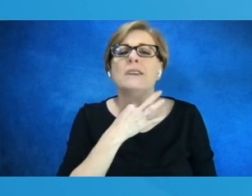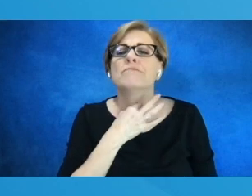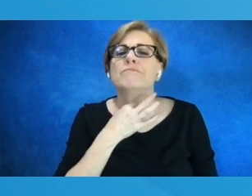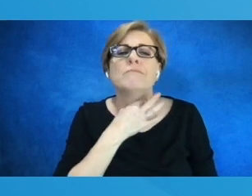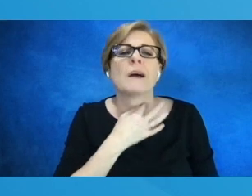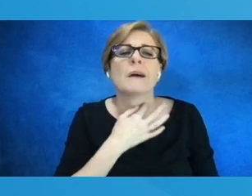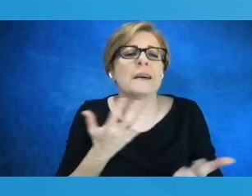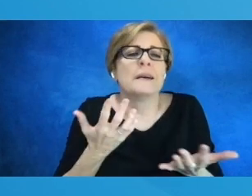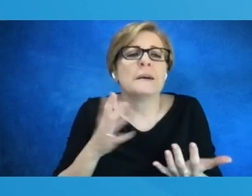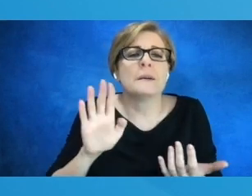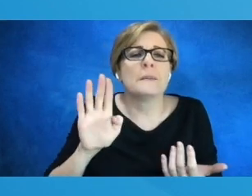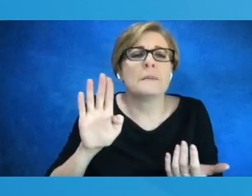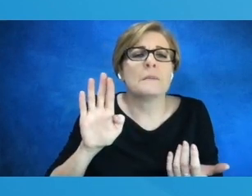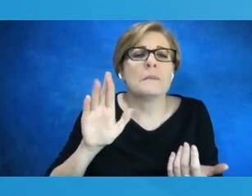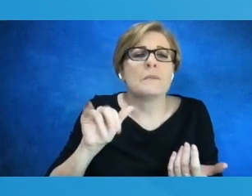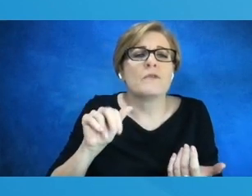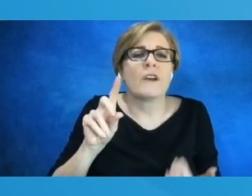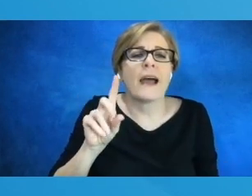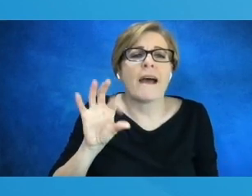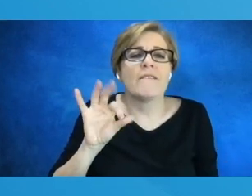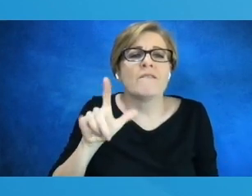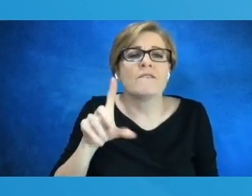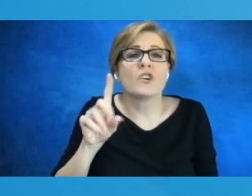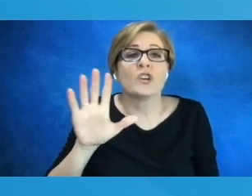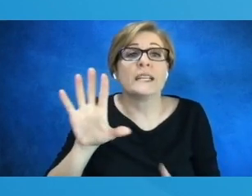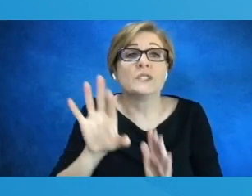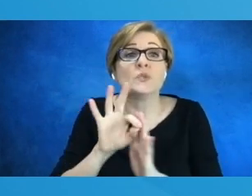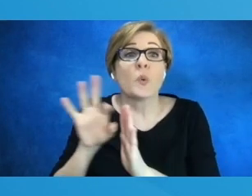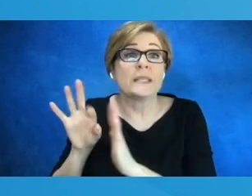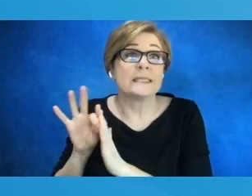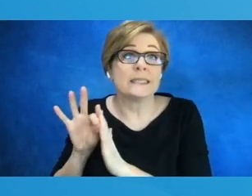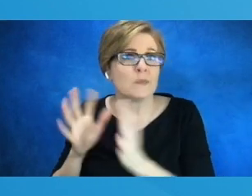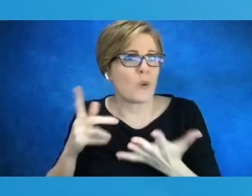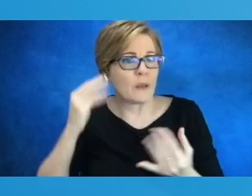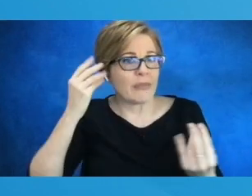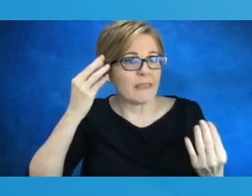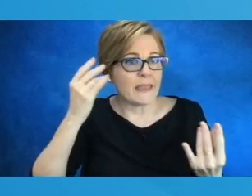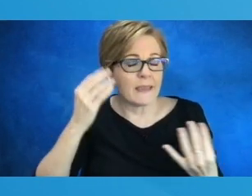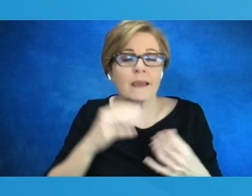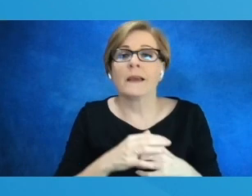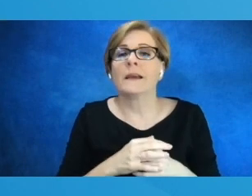I'm also kind of thinking about those similarities and differences.